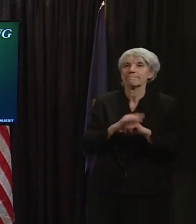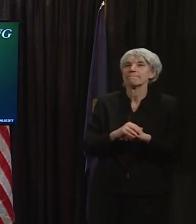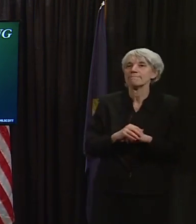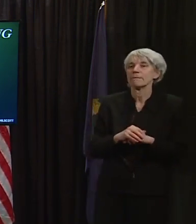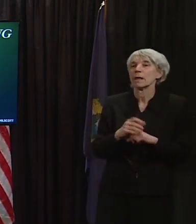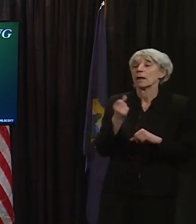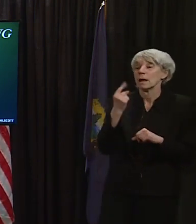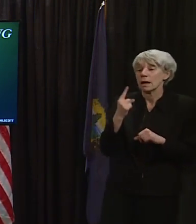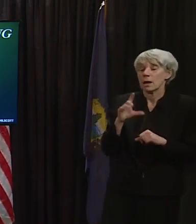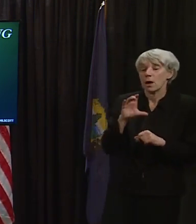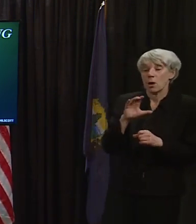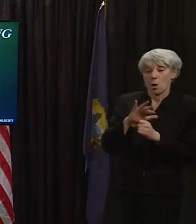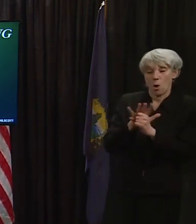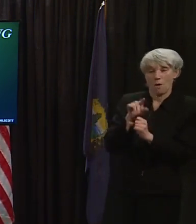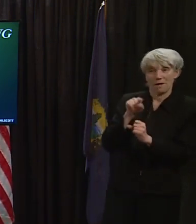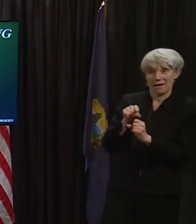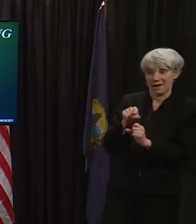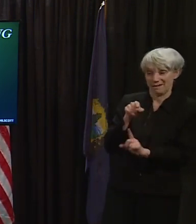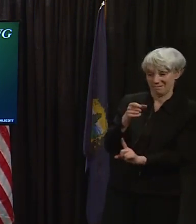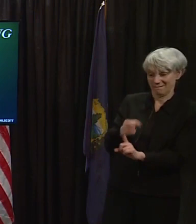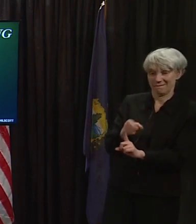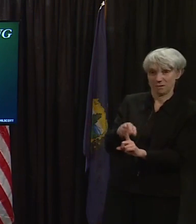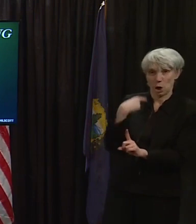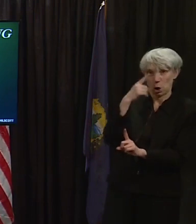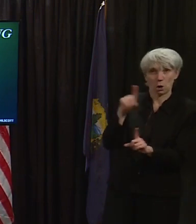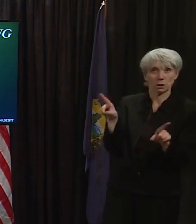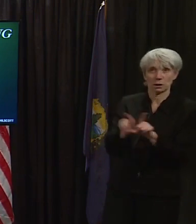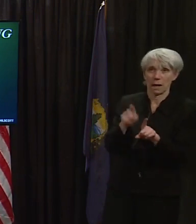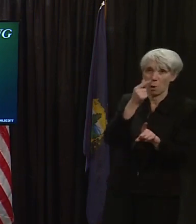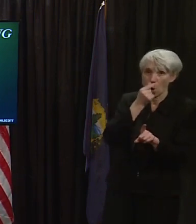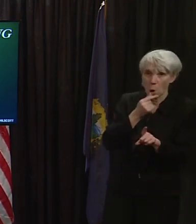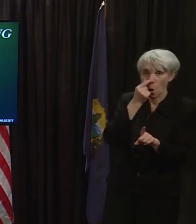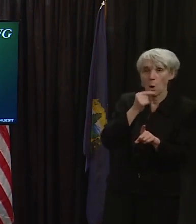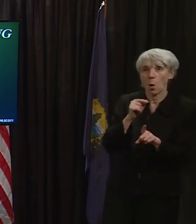similar to other viruses. So when families ask what they should be